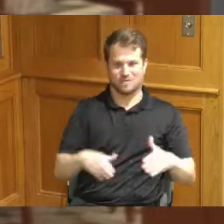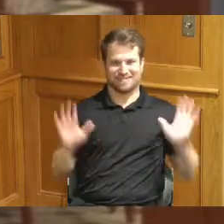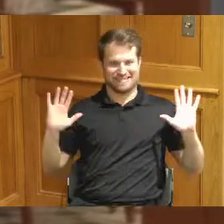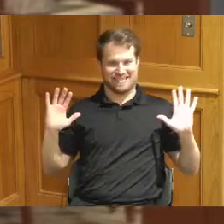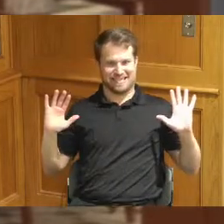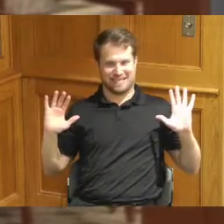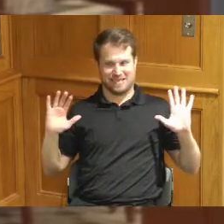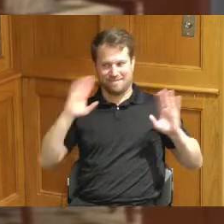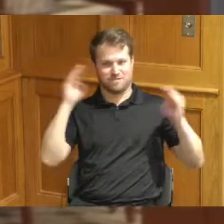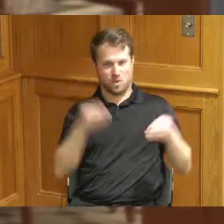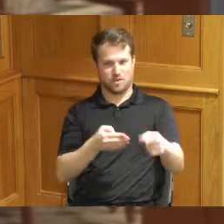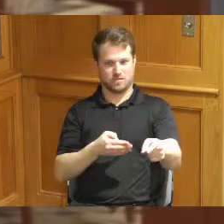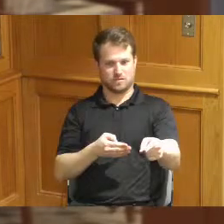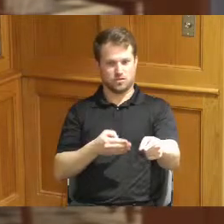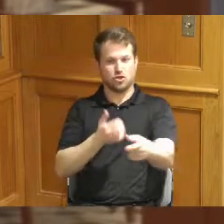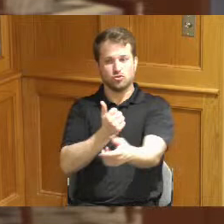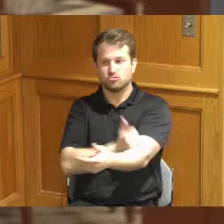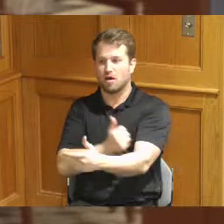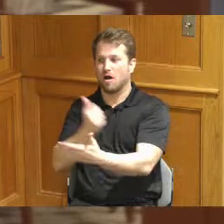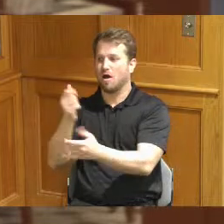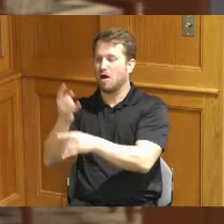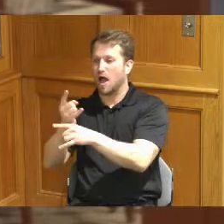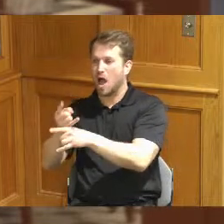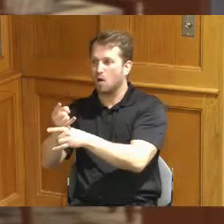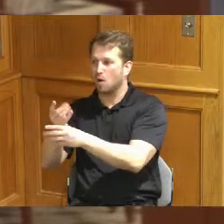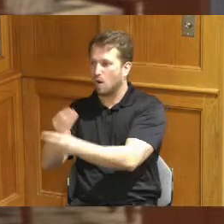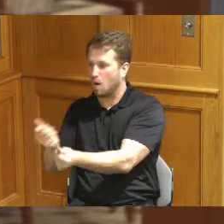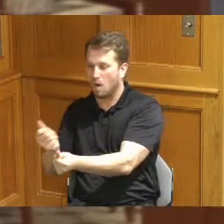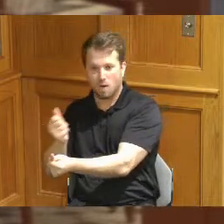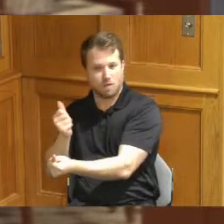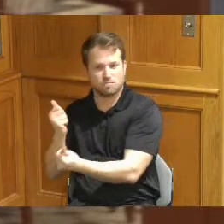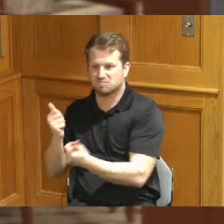they don't pay for drug and alcohol treatment they don't help pay for mental health treatment